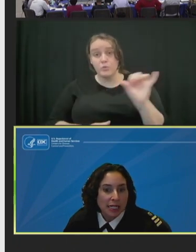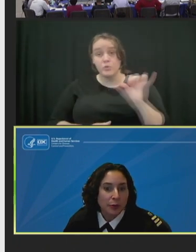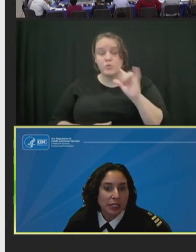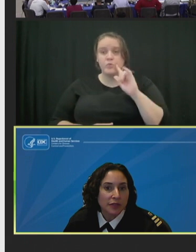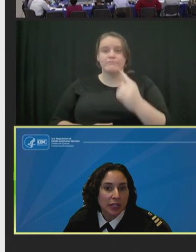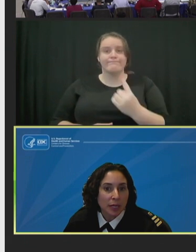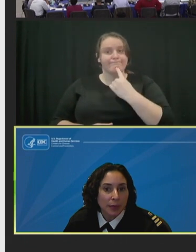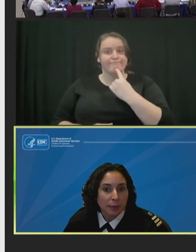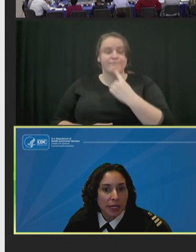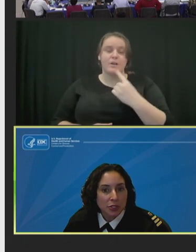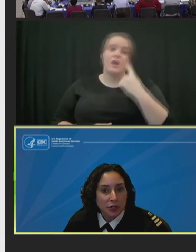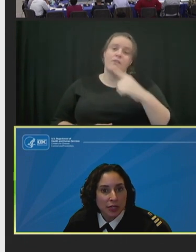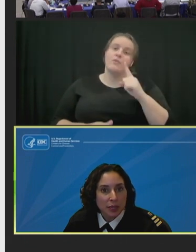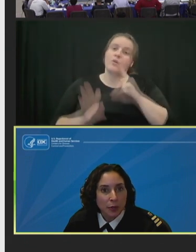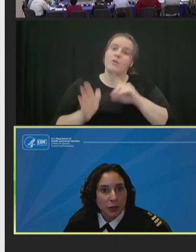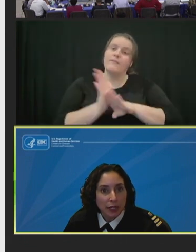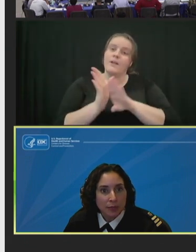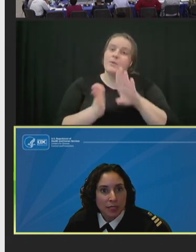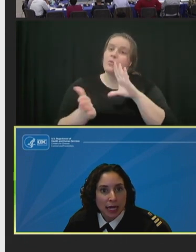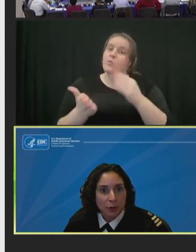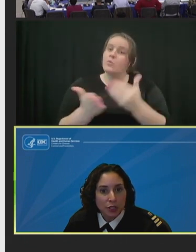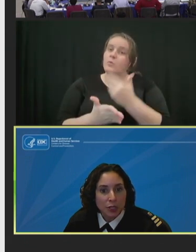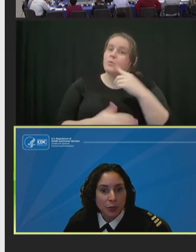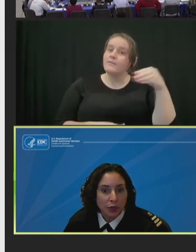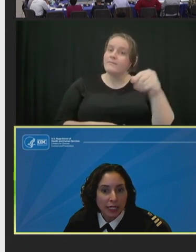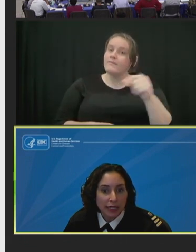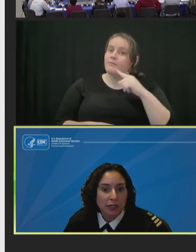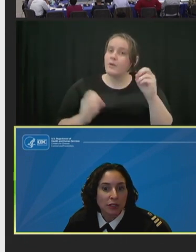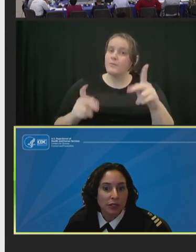that we develop and make sure that the programs that we're supporting include